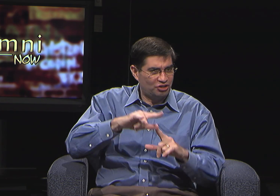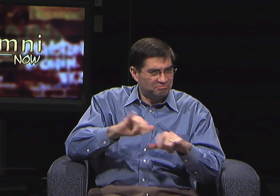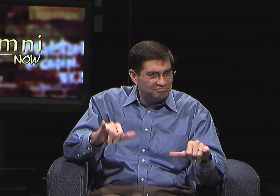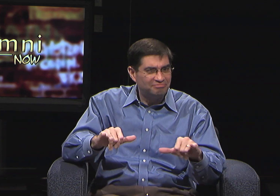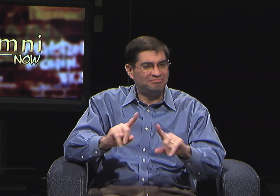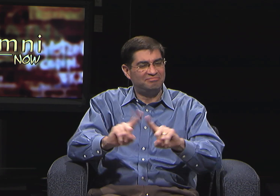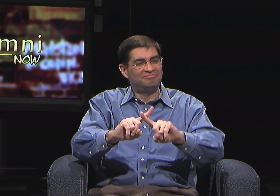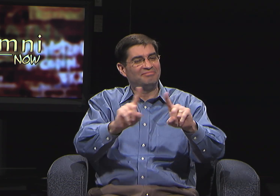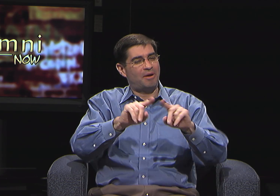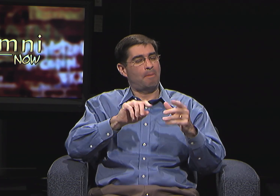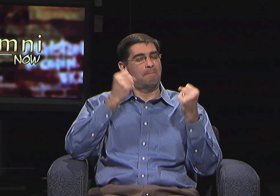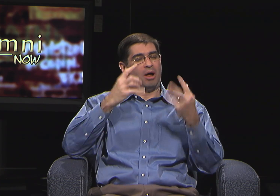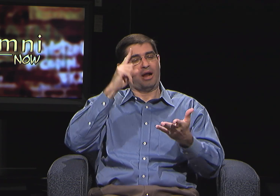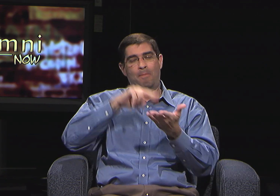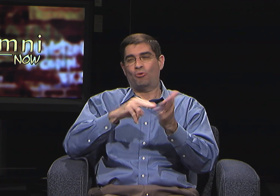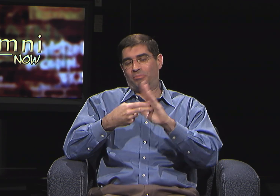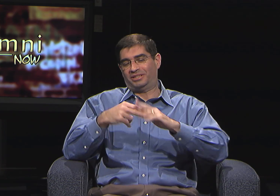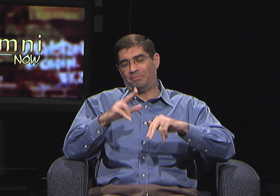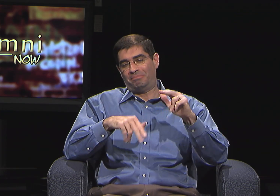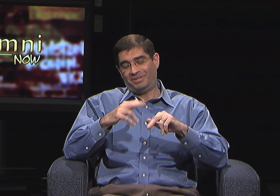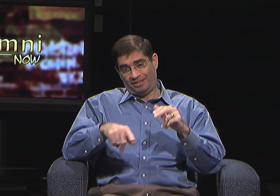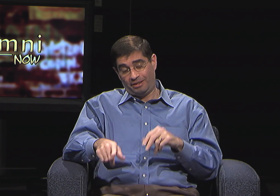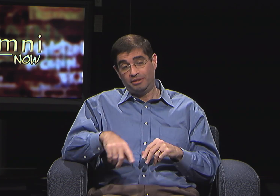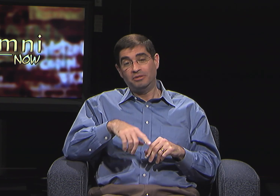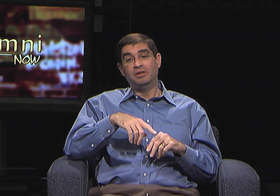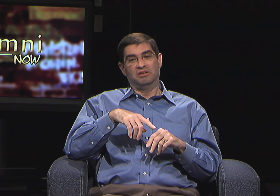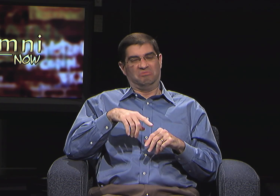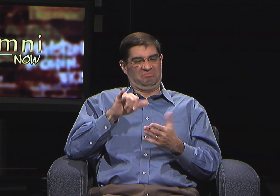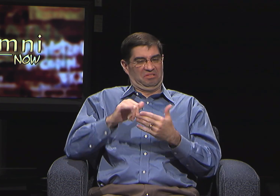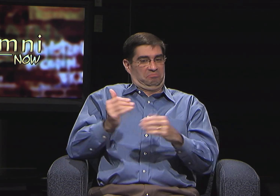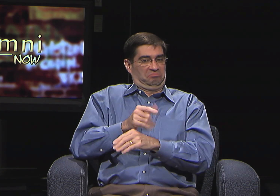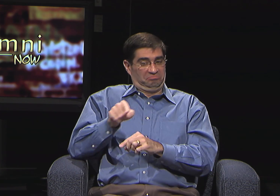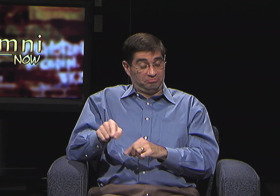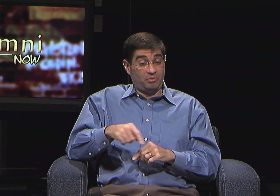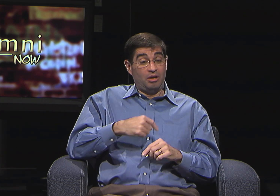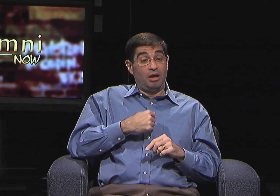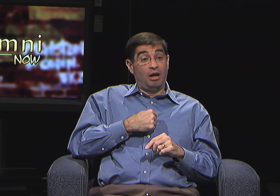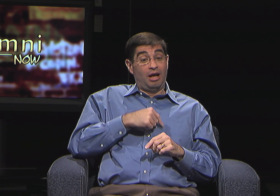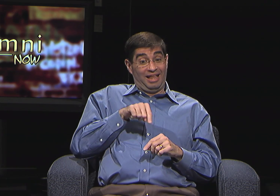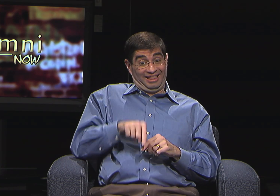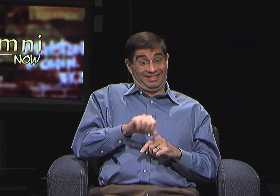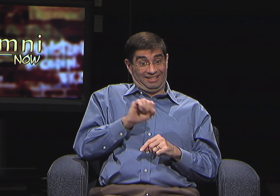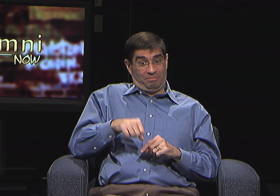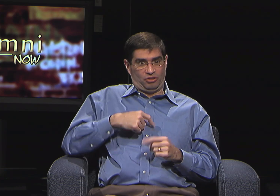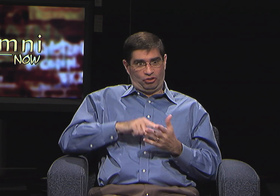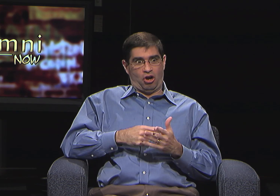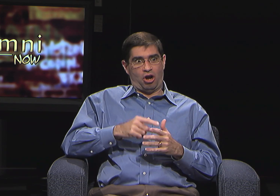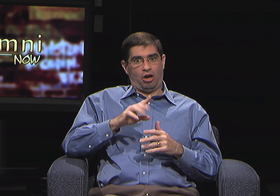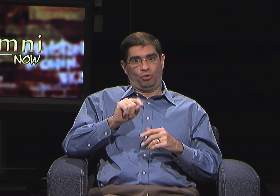Students use it for other purposes, as well. This semester we're starting the renovation